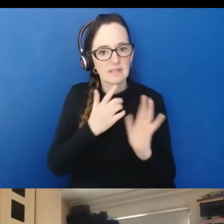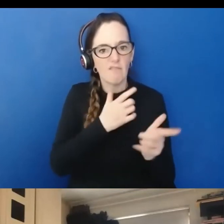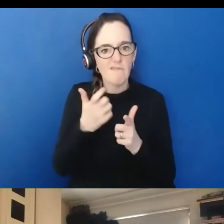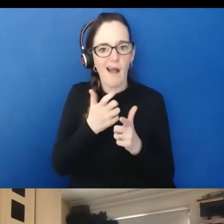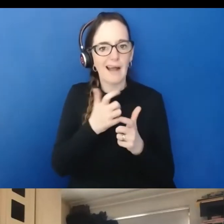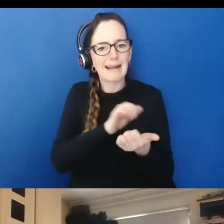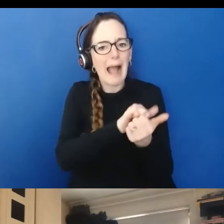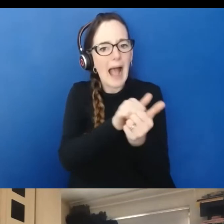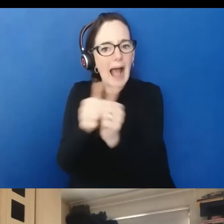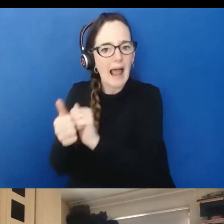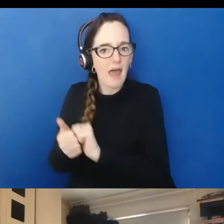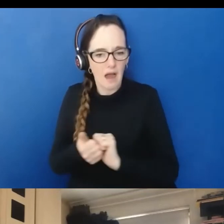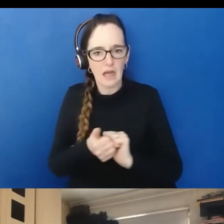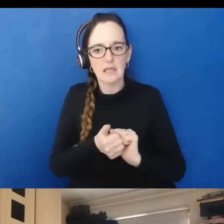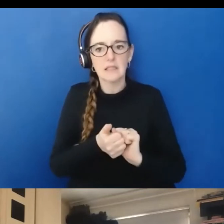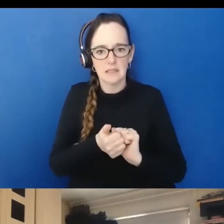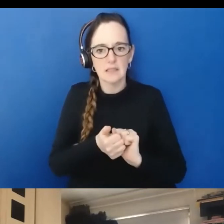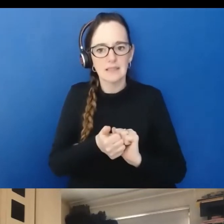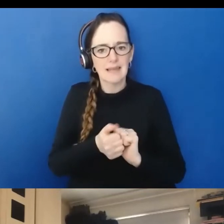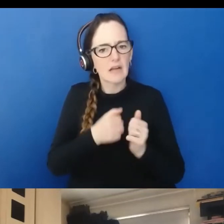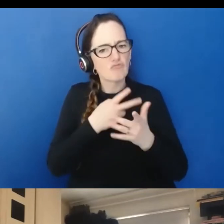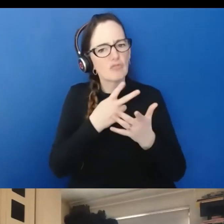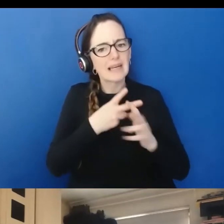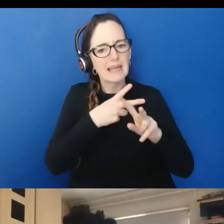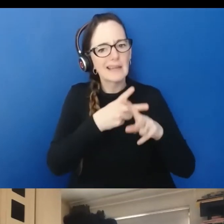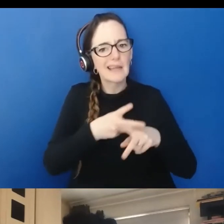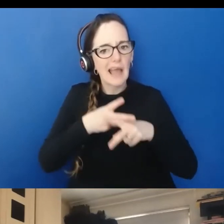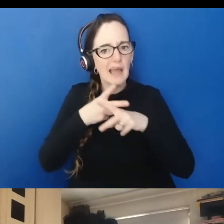like caring about the pacts that you make with them.